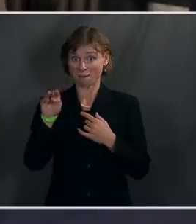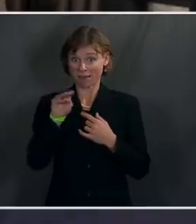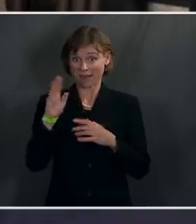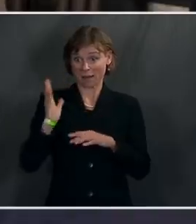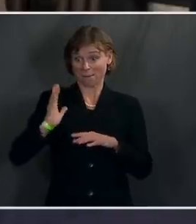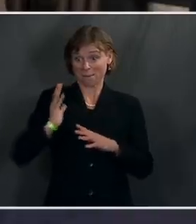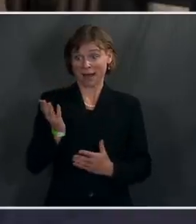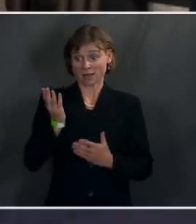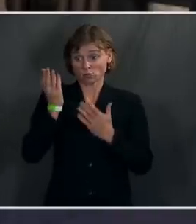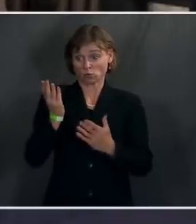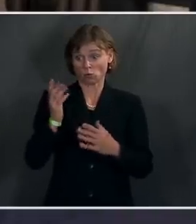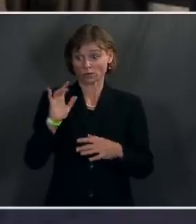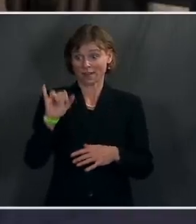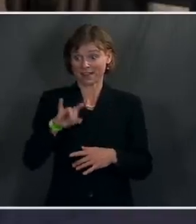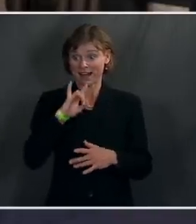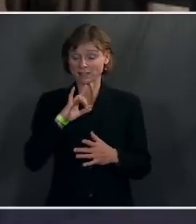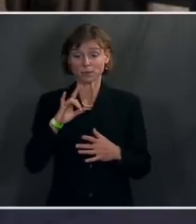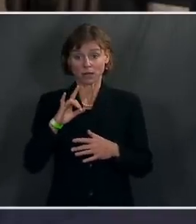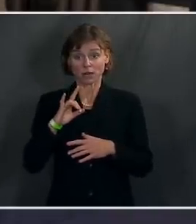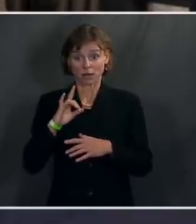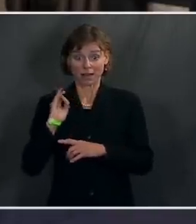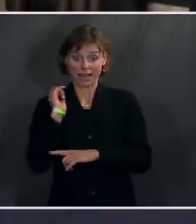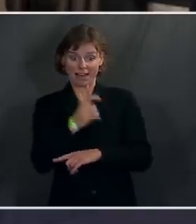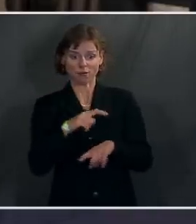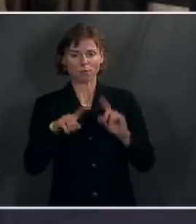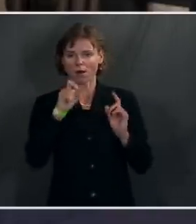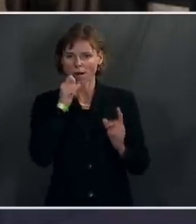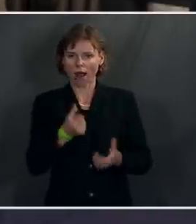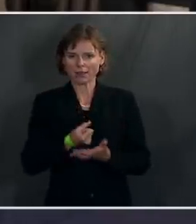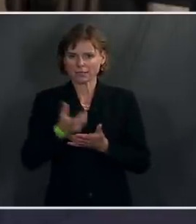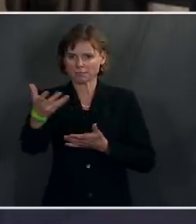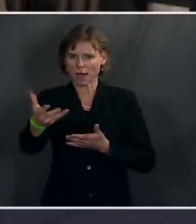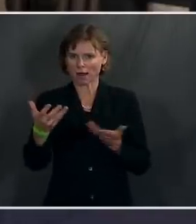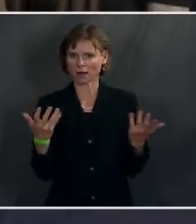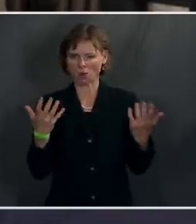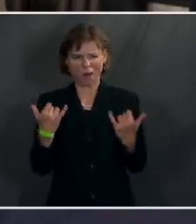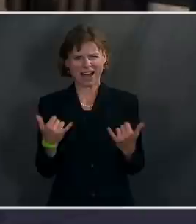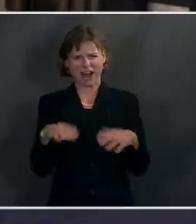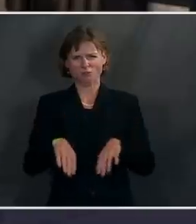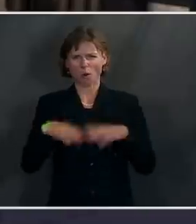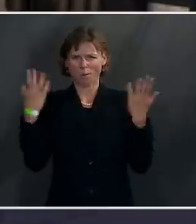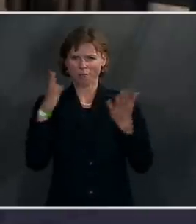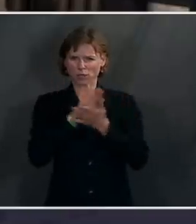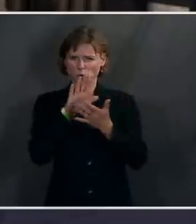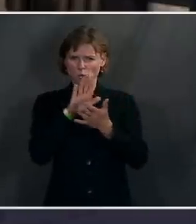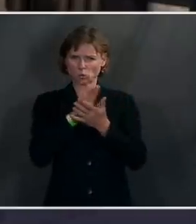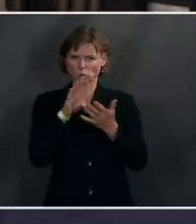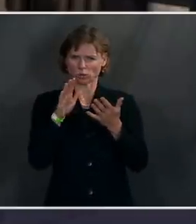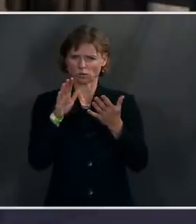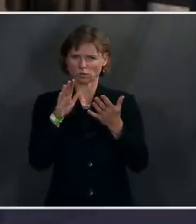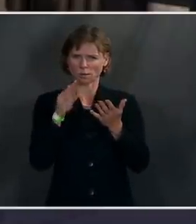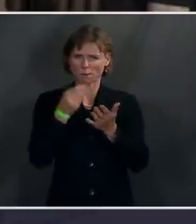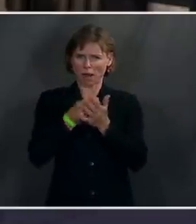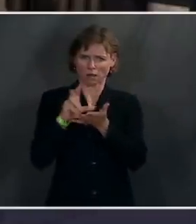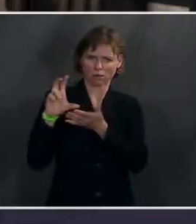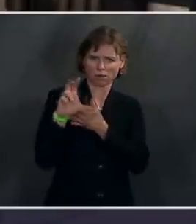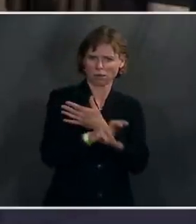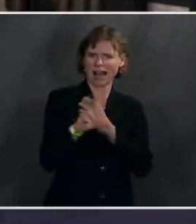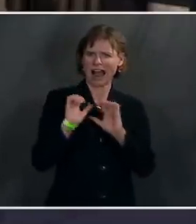but is mostly unspent right now on the public school. So, what are you guys doing to ensure that gets out the door, given the priority it is in your next package?